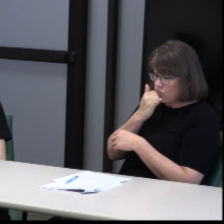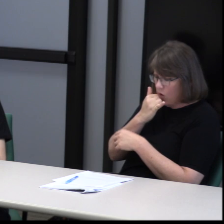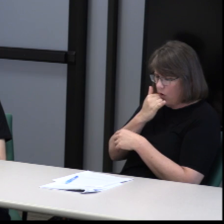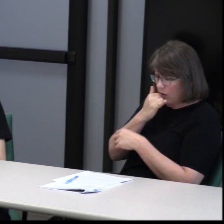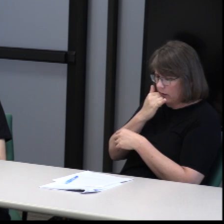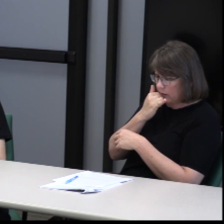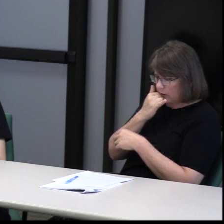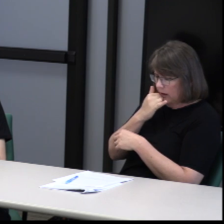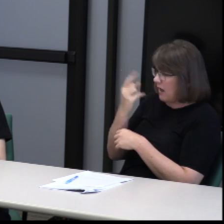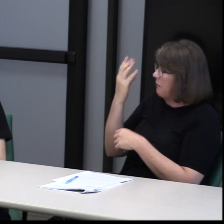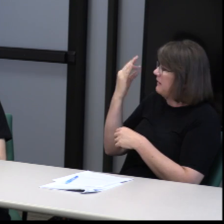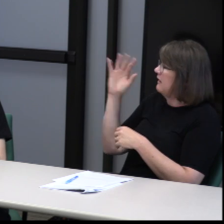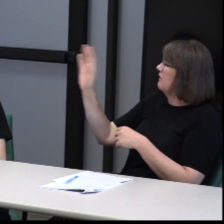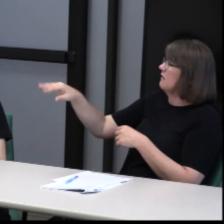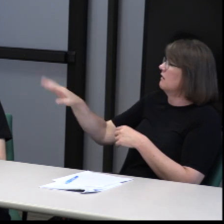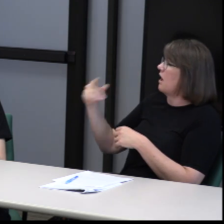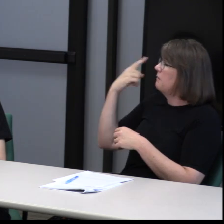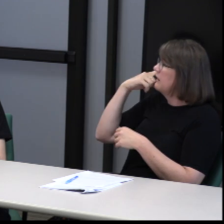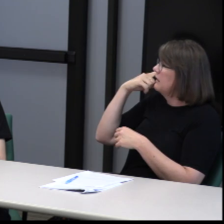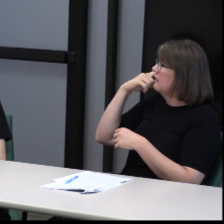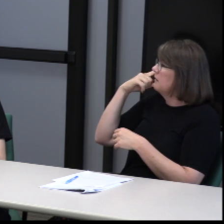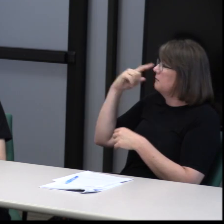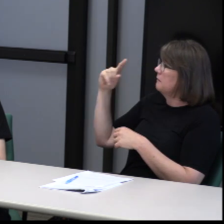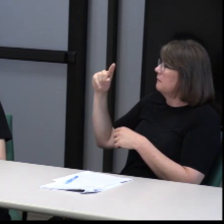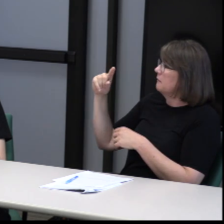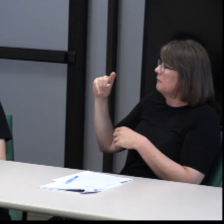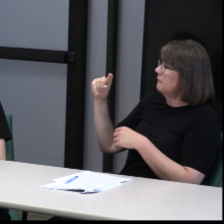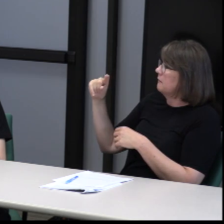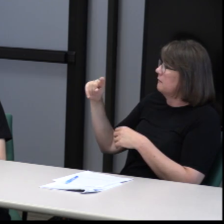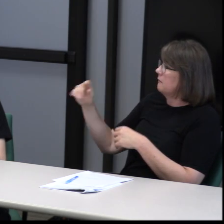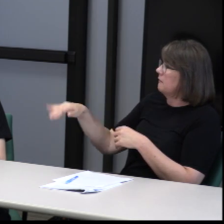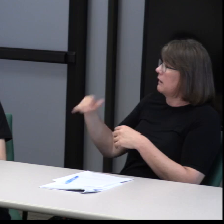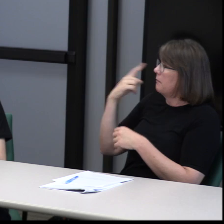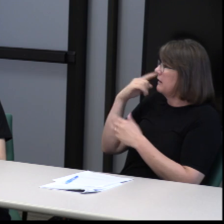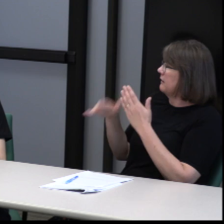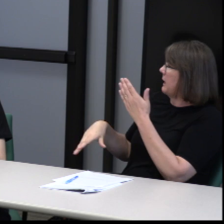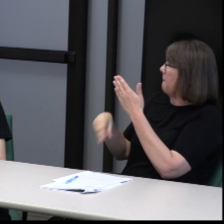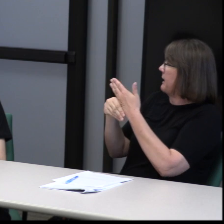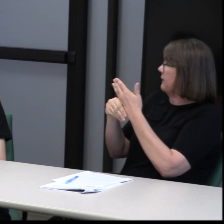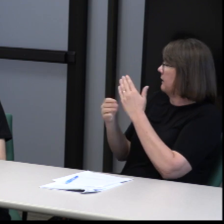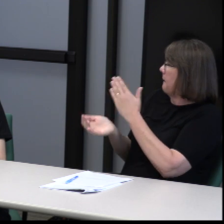No, wait. Is it page 20? No, I'm thinking about something else.